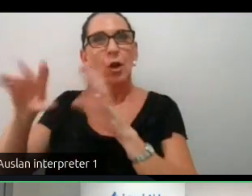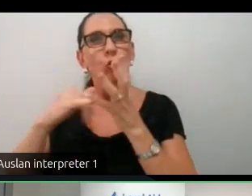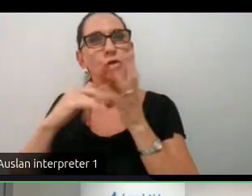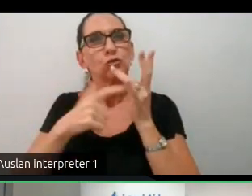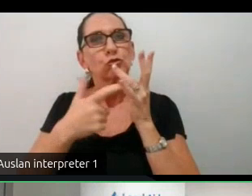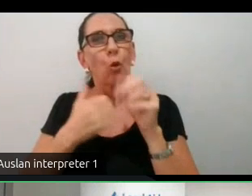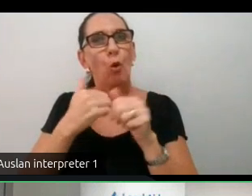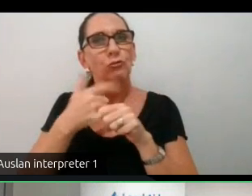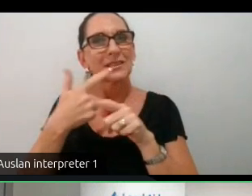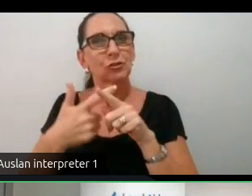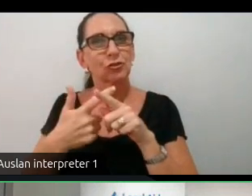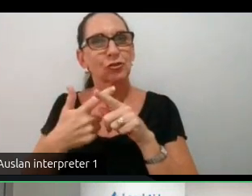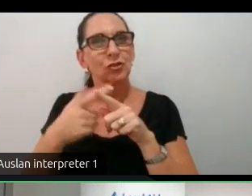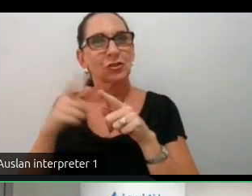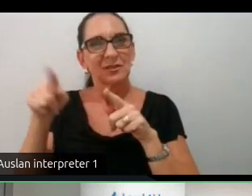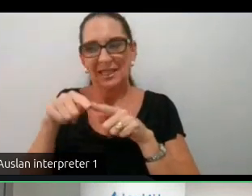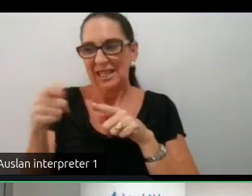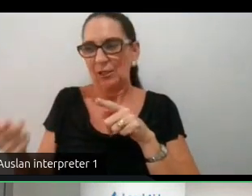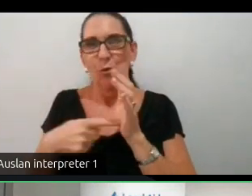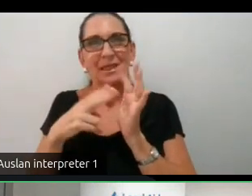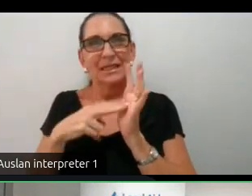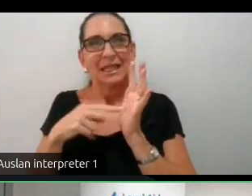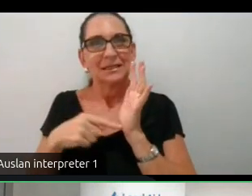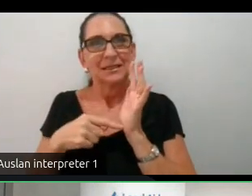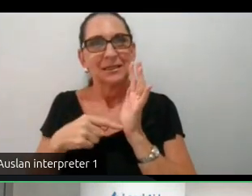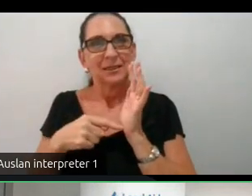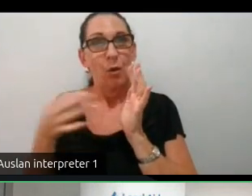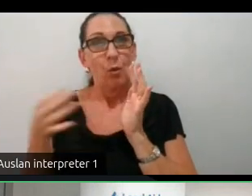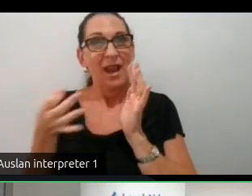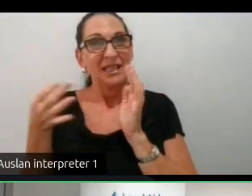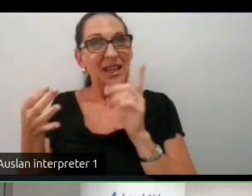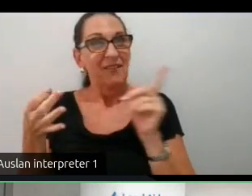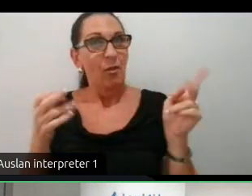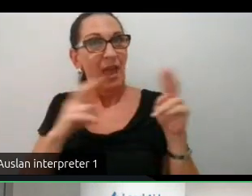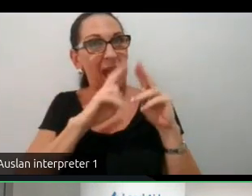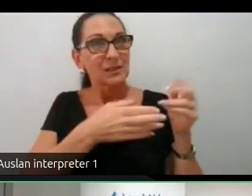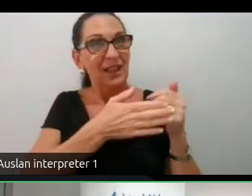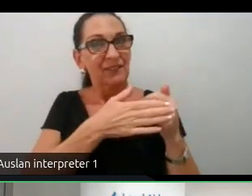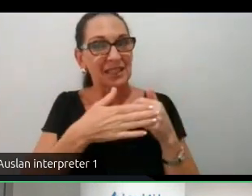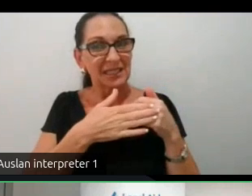storage container sitting next to the tent waiting waiting for the house to be fixed. He hopes it's